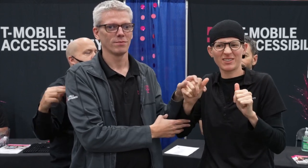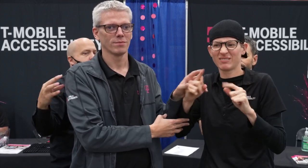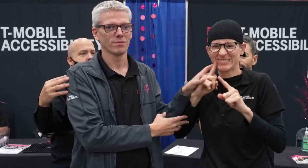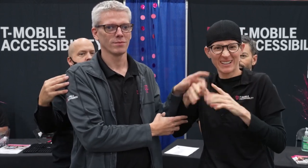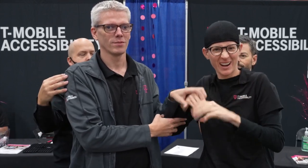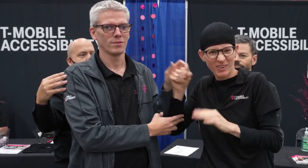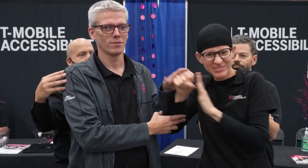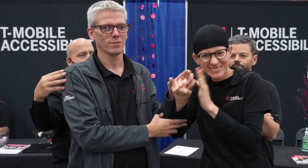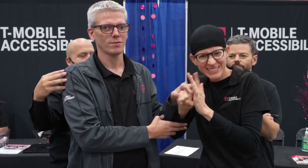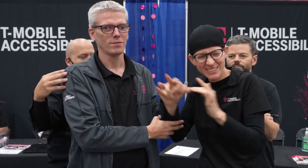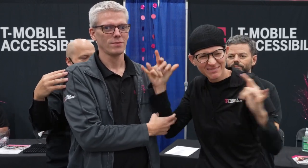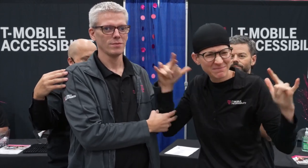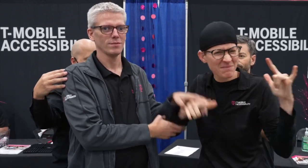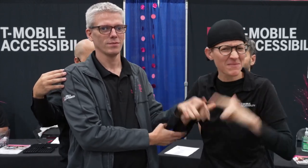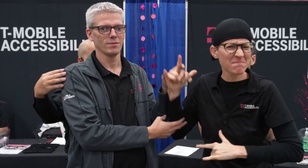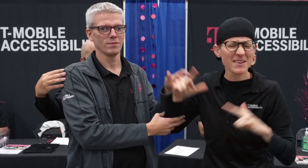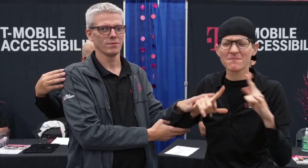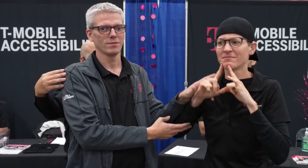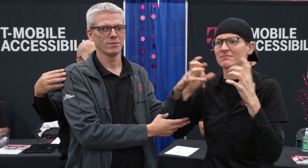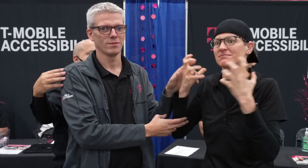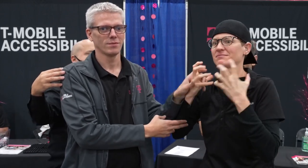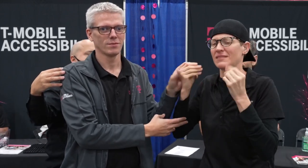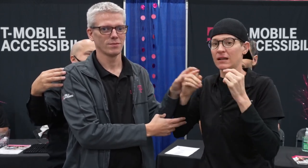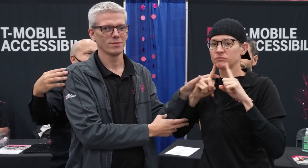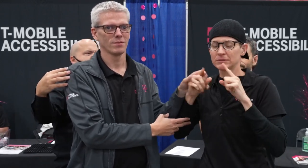and the community here in Florida including those who flew in from out of state.